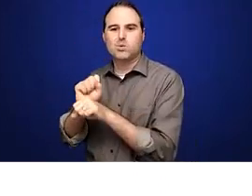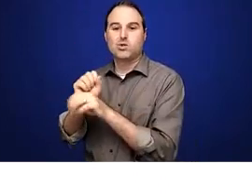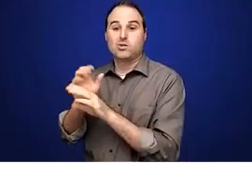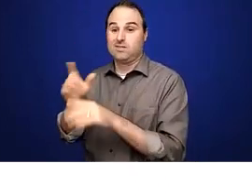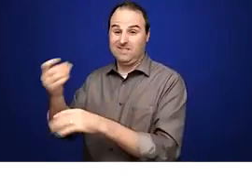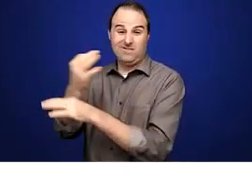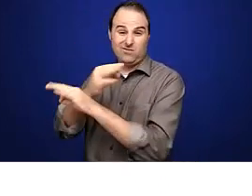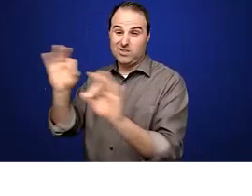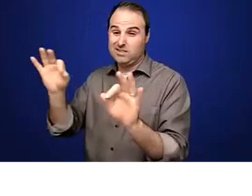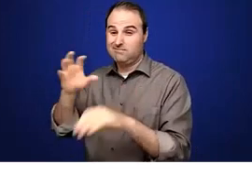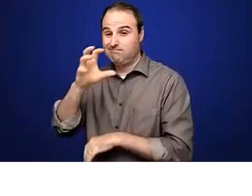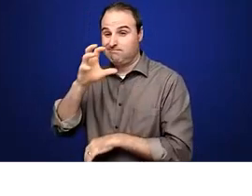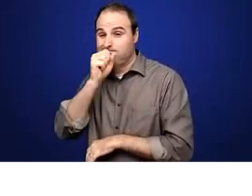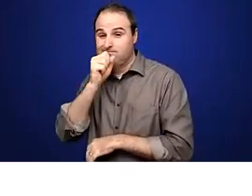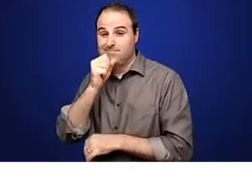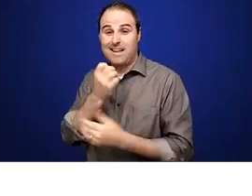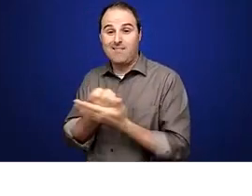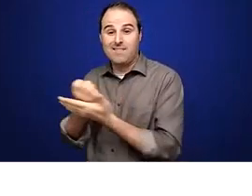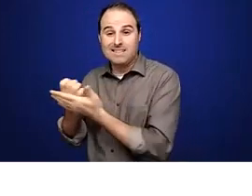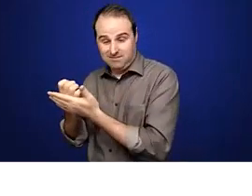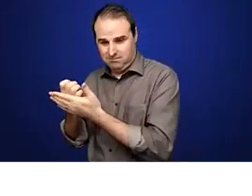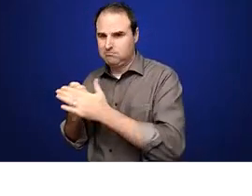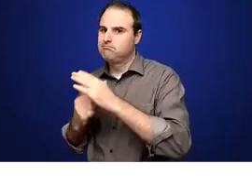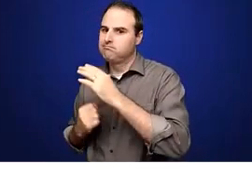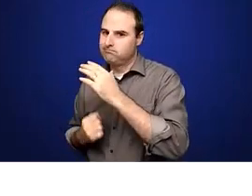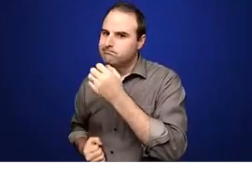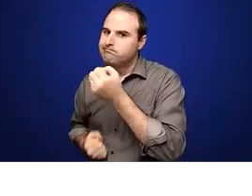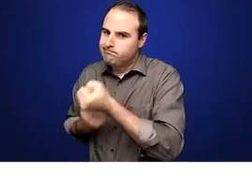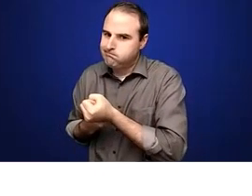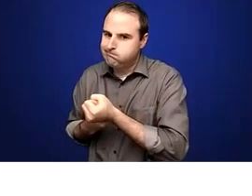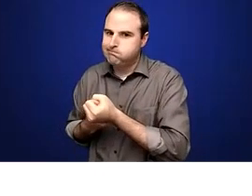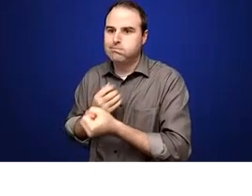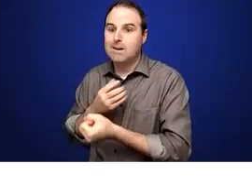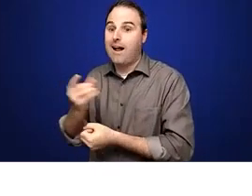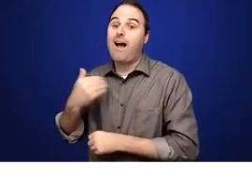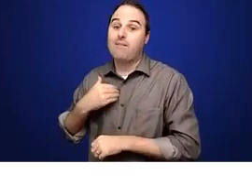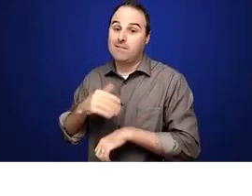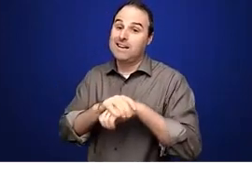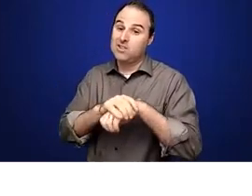It's evidence-based, and it's available in both English and French.